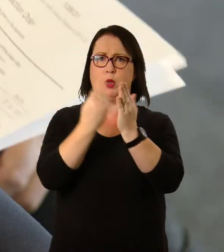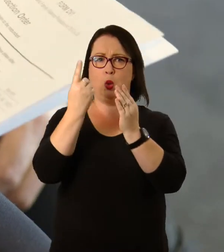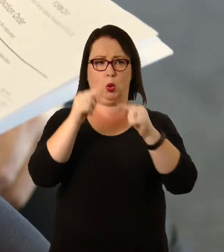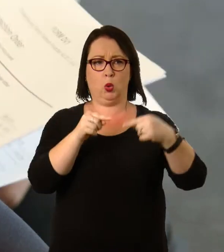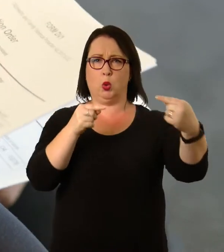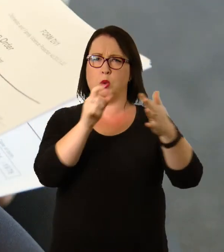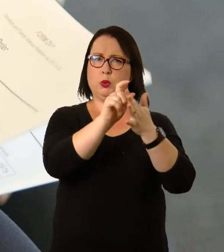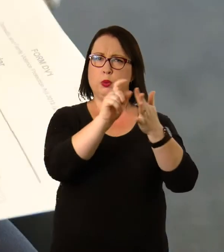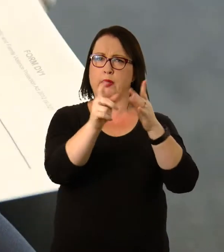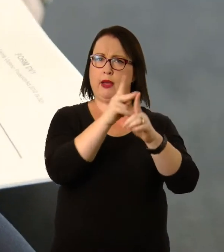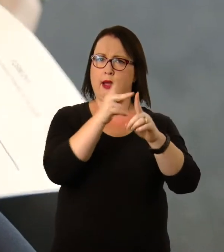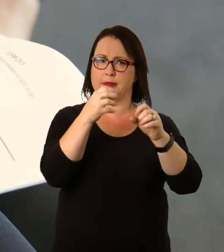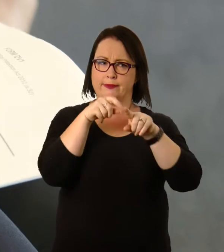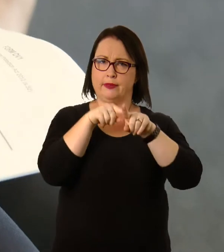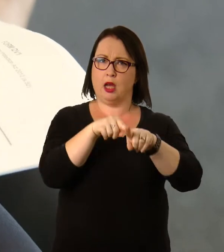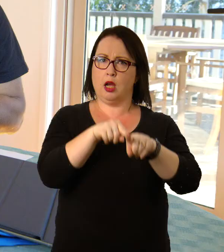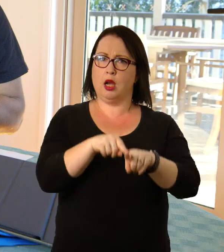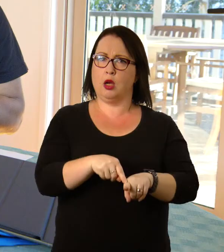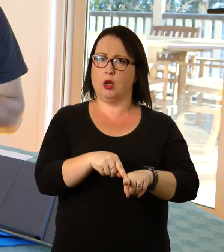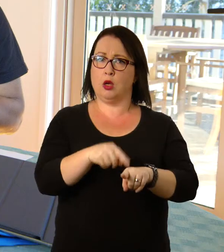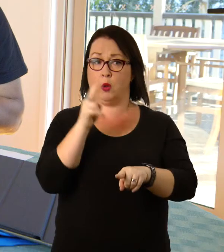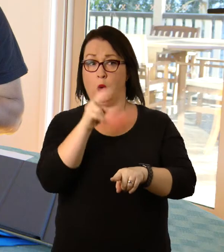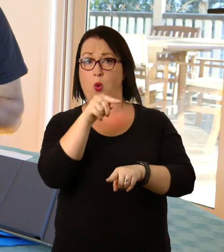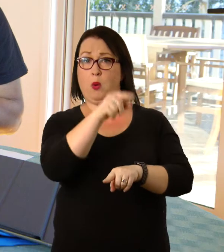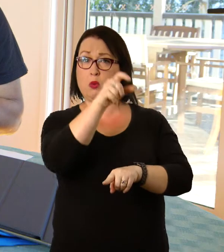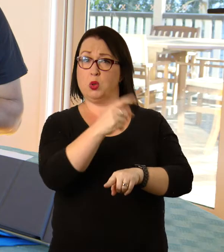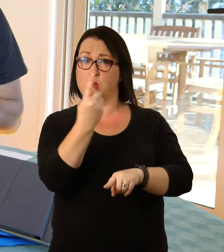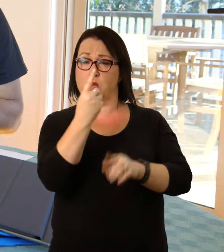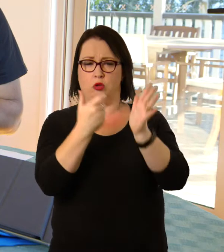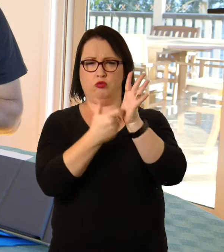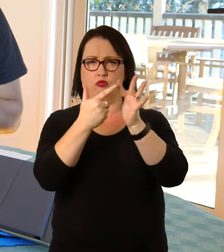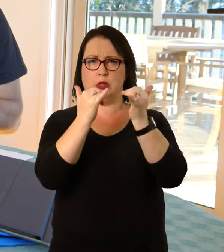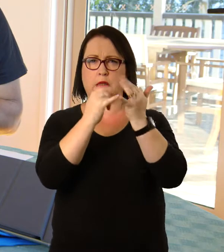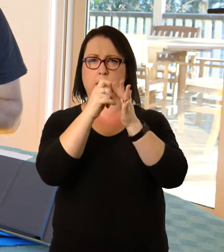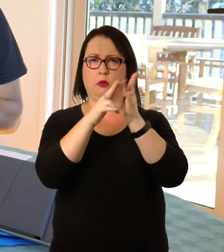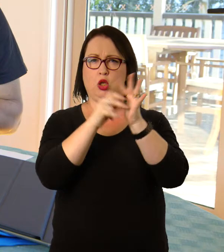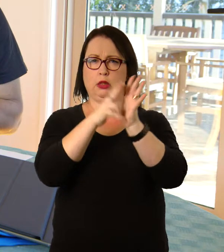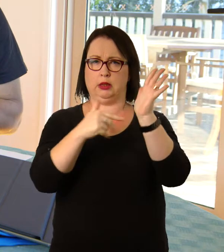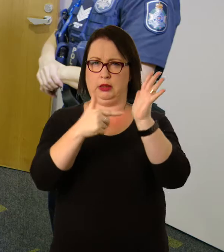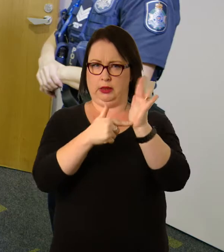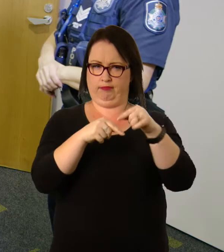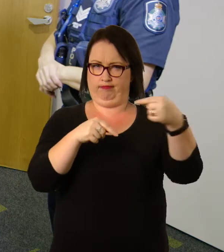by the person who has committed the violence. The court calls this person the 'Respondent.'